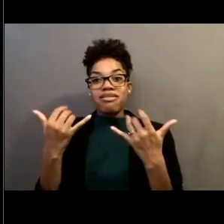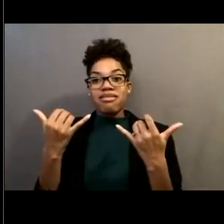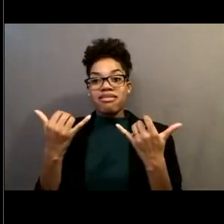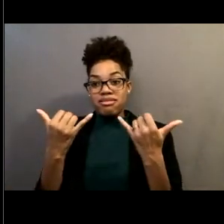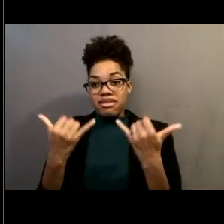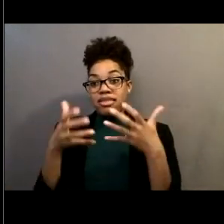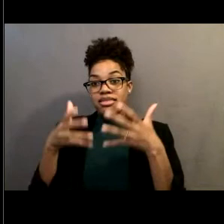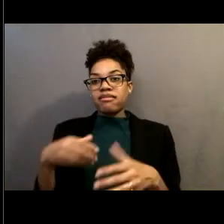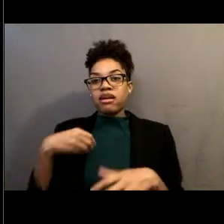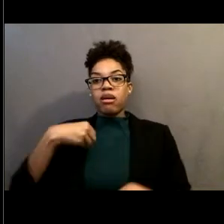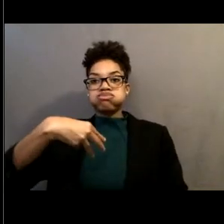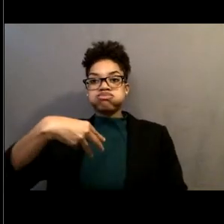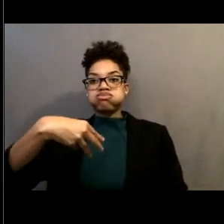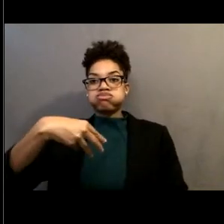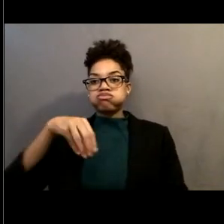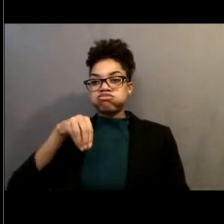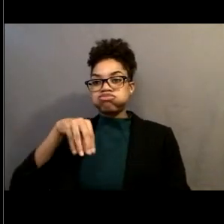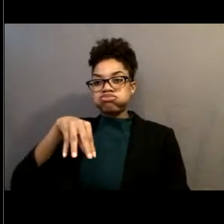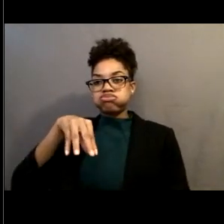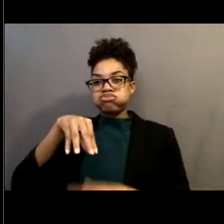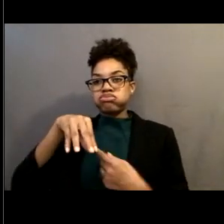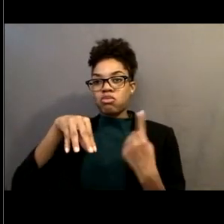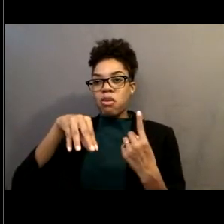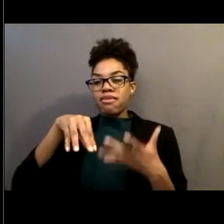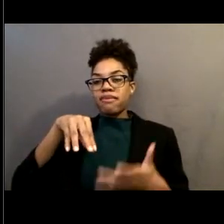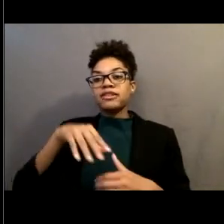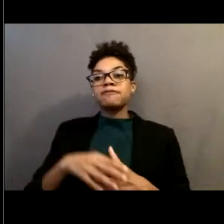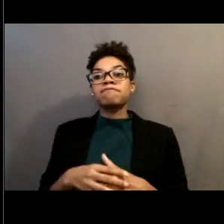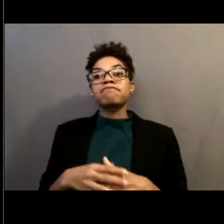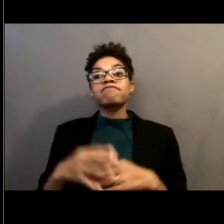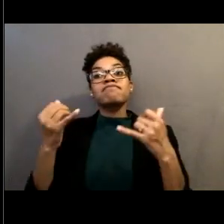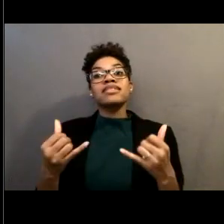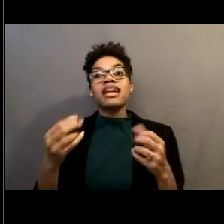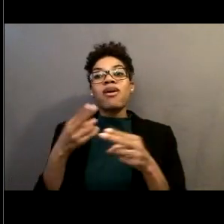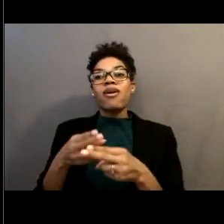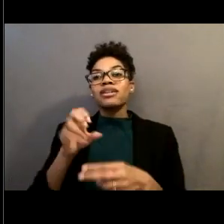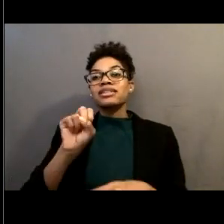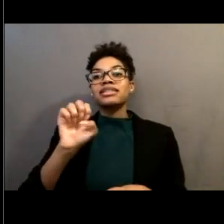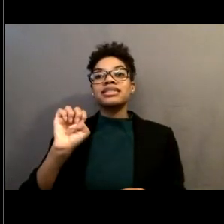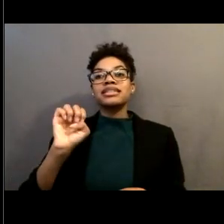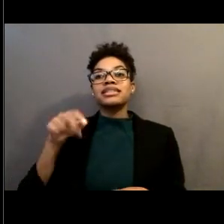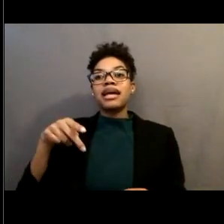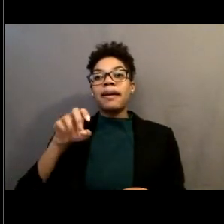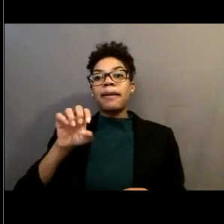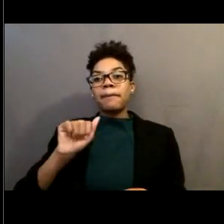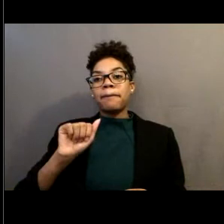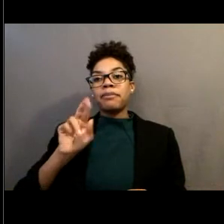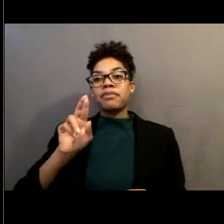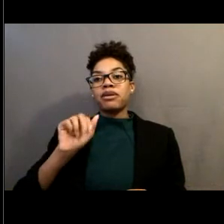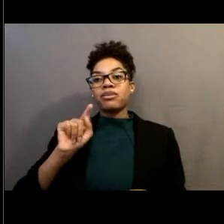And I'm going to get to a really quick point here. This is where we call separation. And that's where the business of the rocket is,